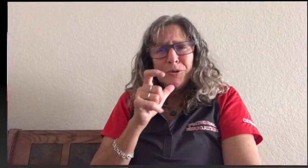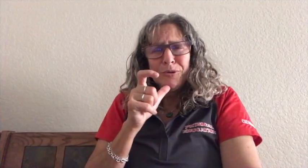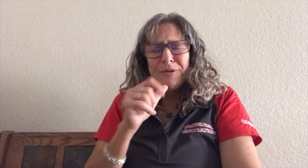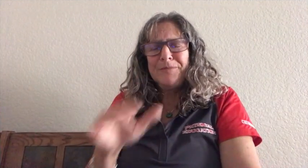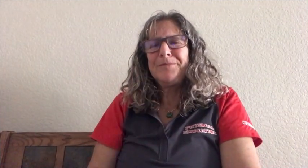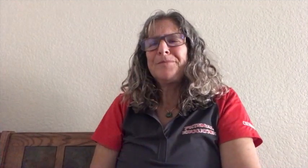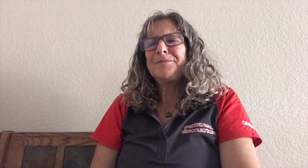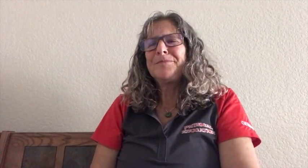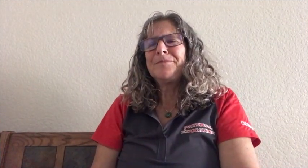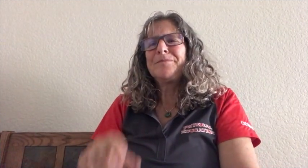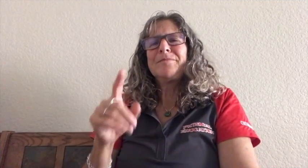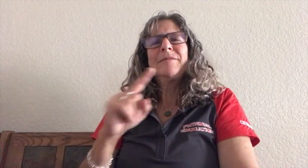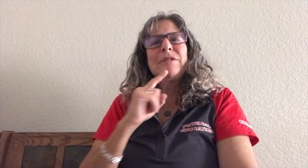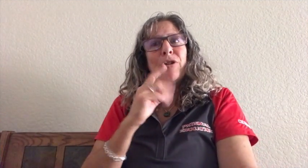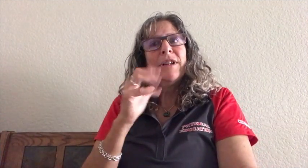This student